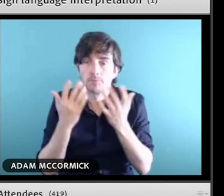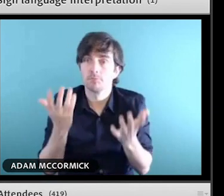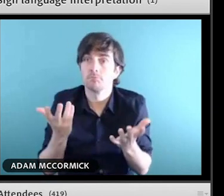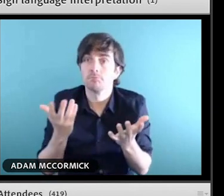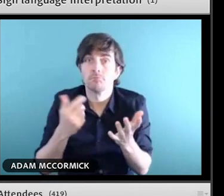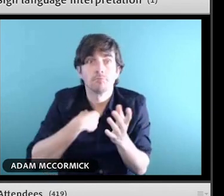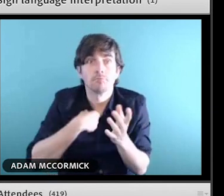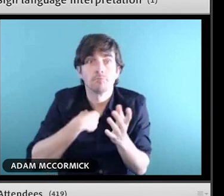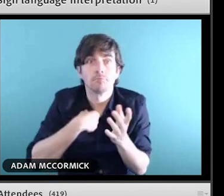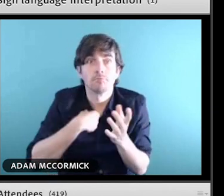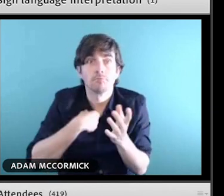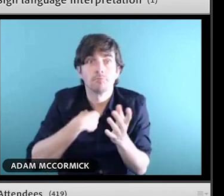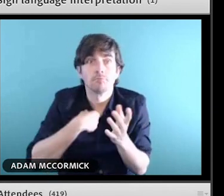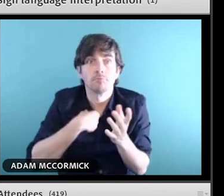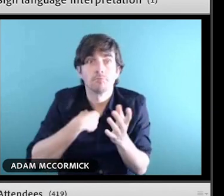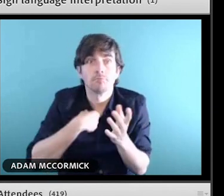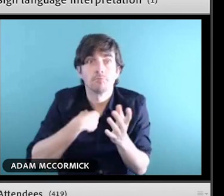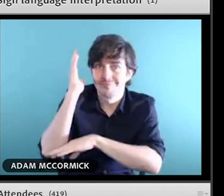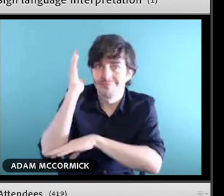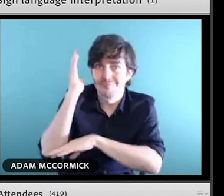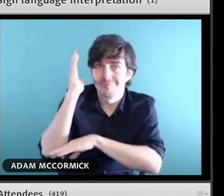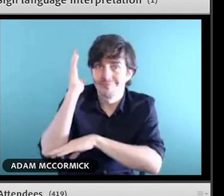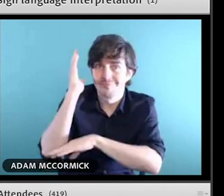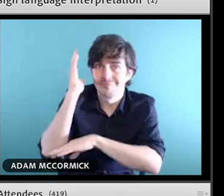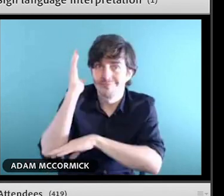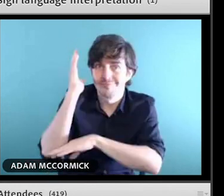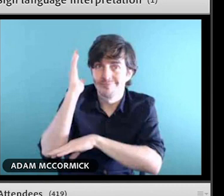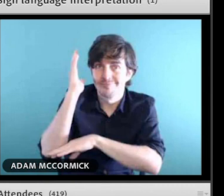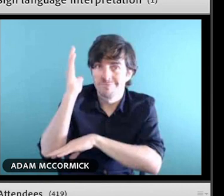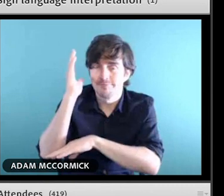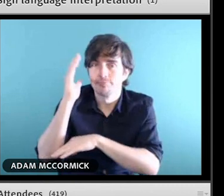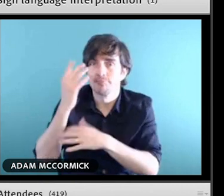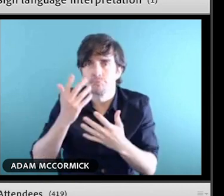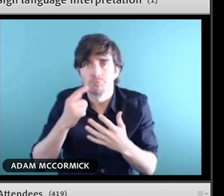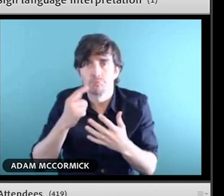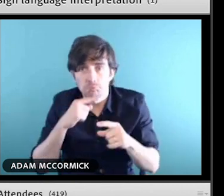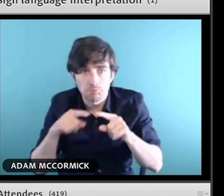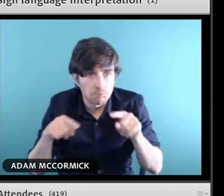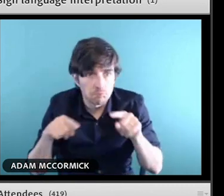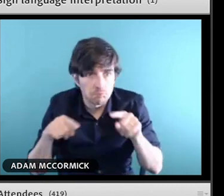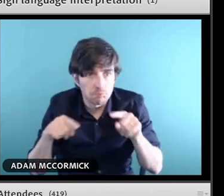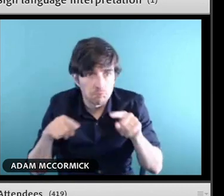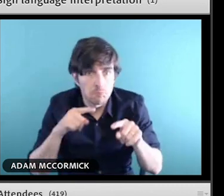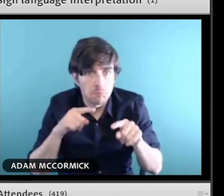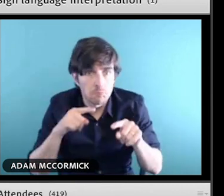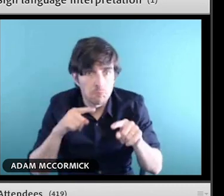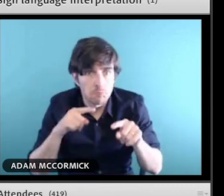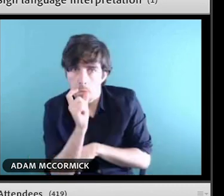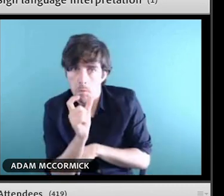that people with disabilities as anybody else hold people. People with disabilities are